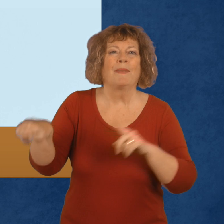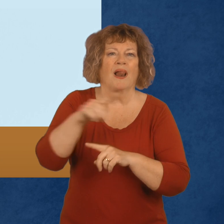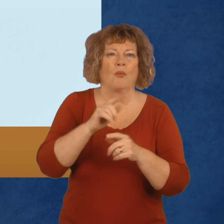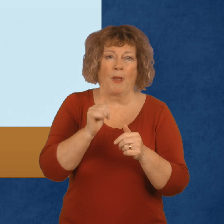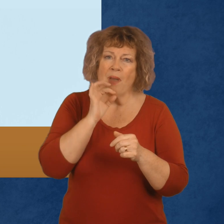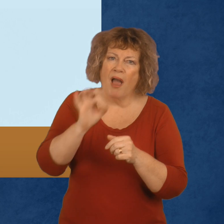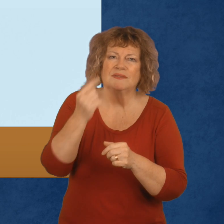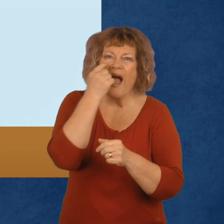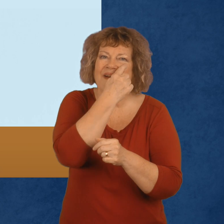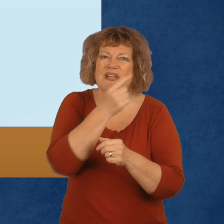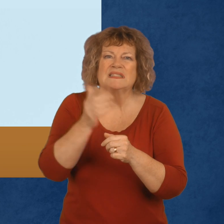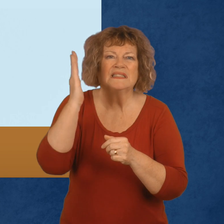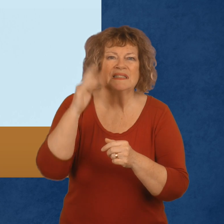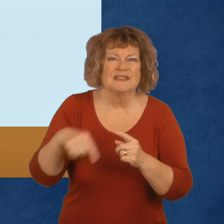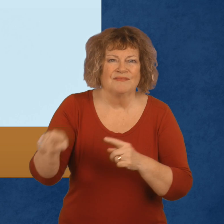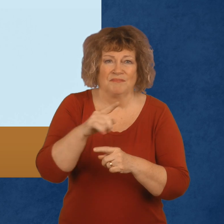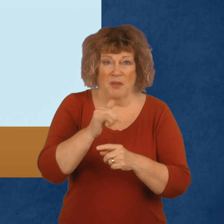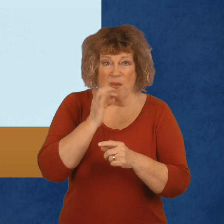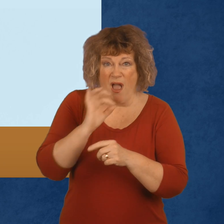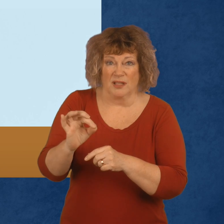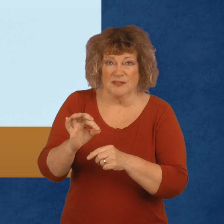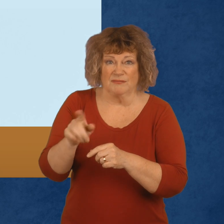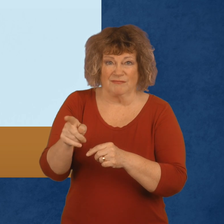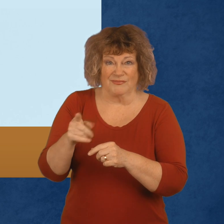This is called an 'oath' or if you are not religious, an 'affirmation'.